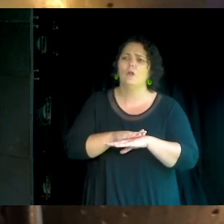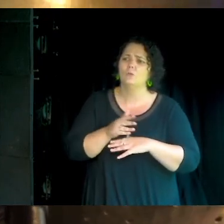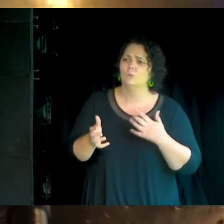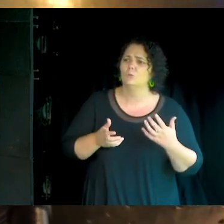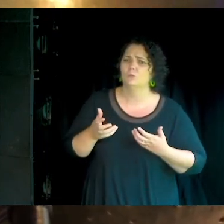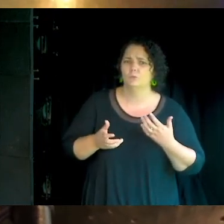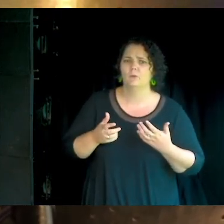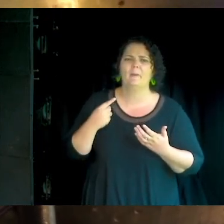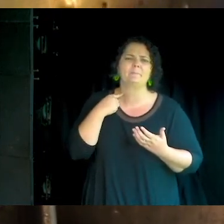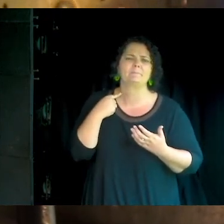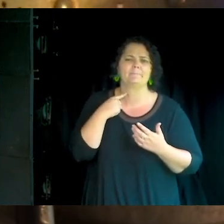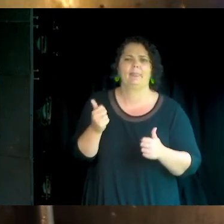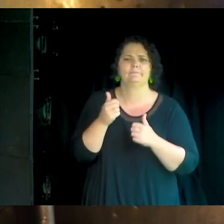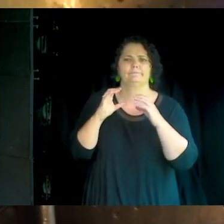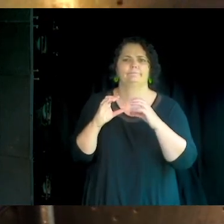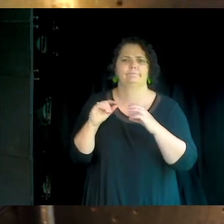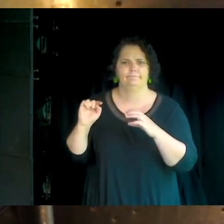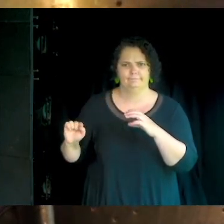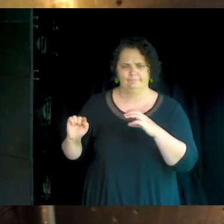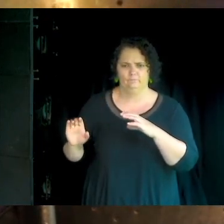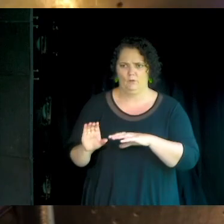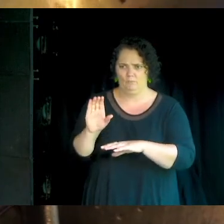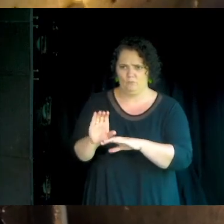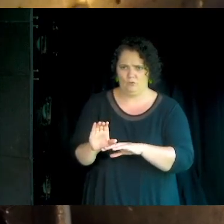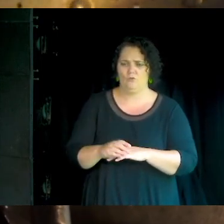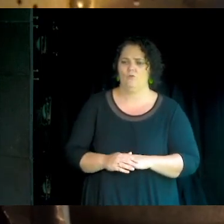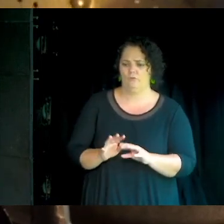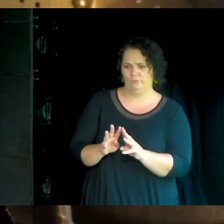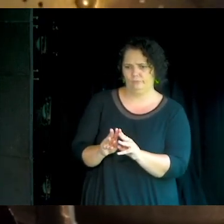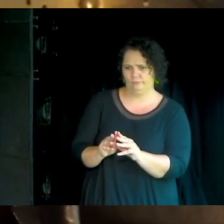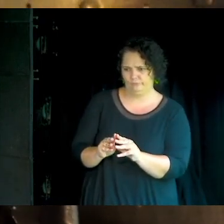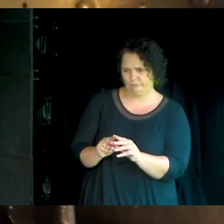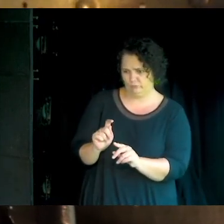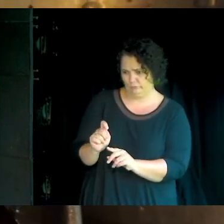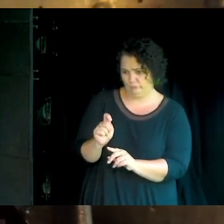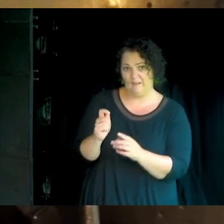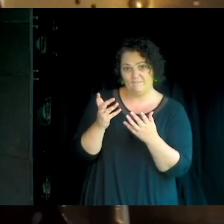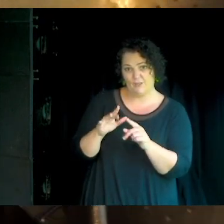thick and then once they are almost done then you put the rest of the legs and everything